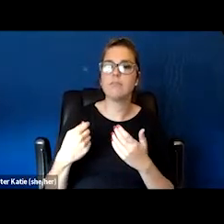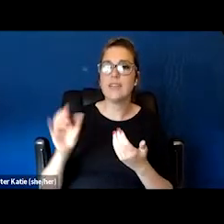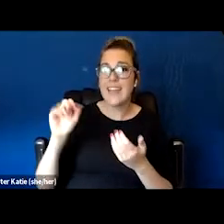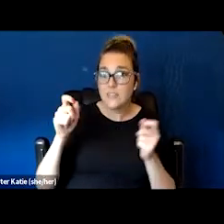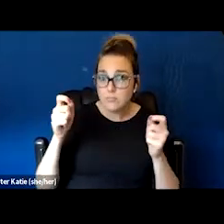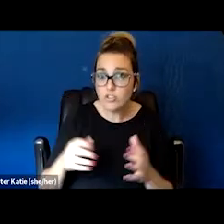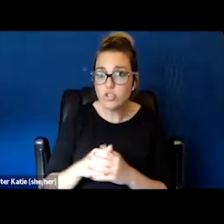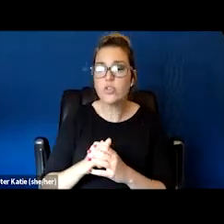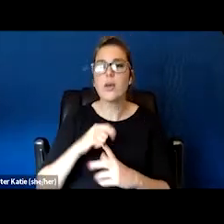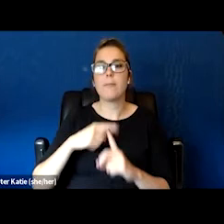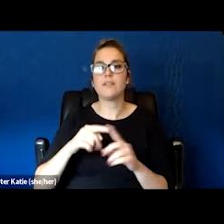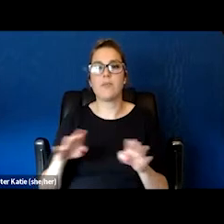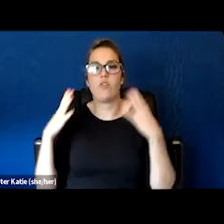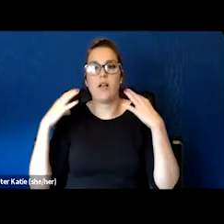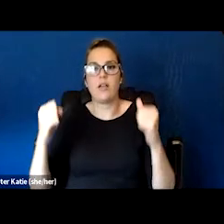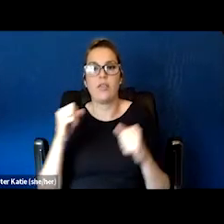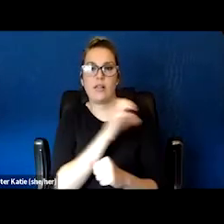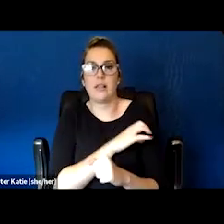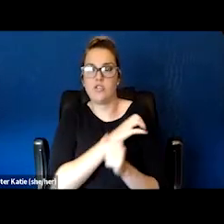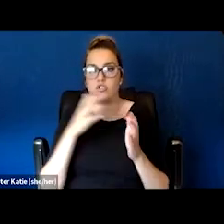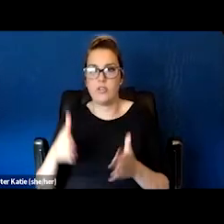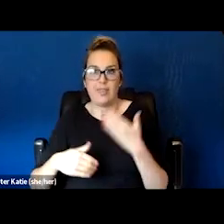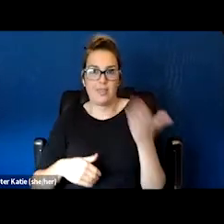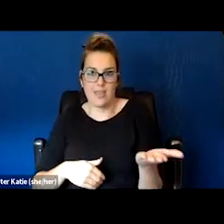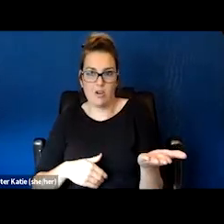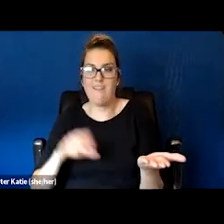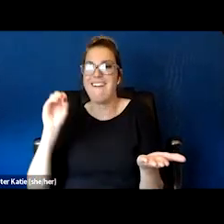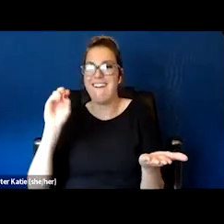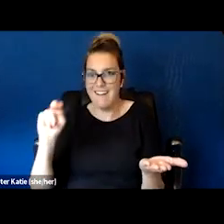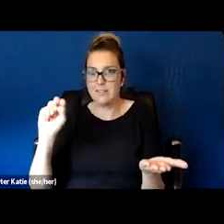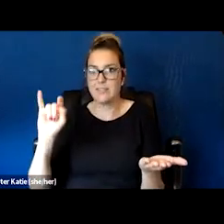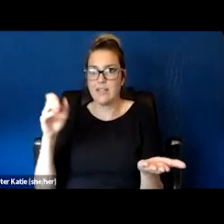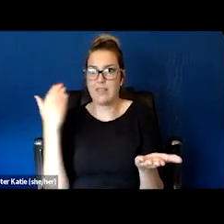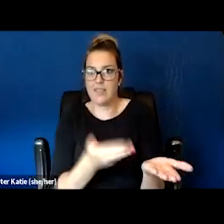in part of our Behavioral Health division. So we have a collaboration with Behavioral Health